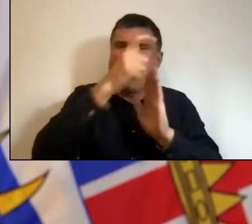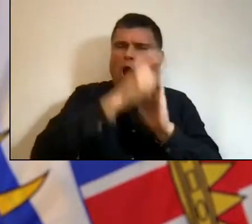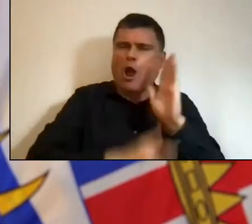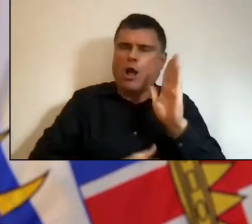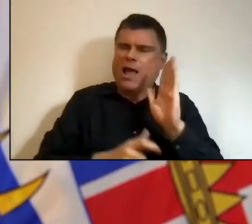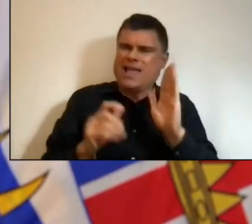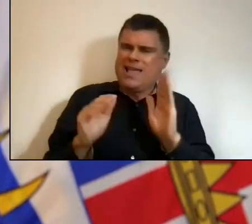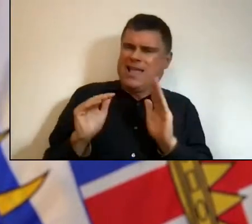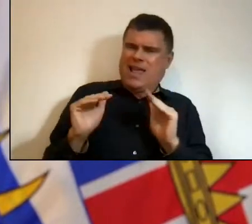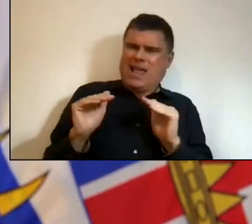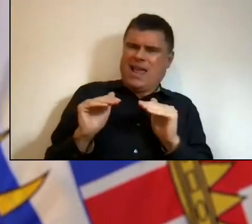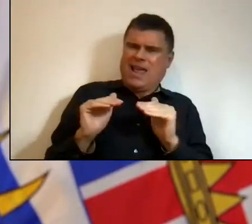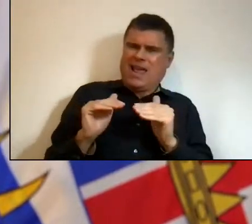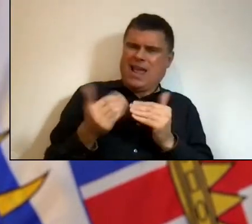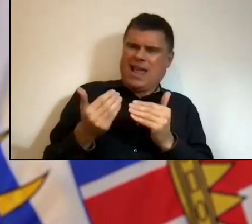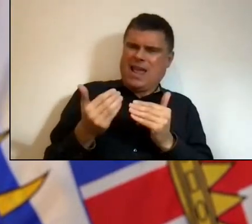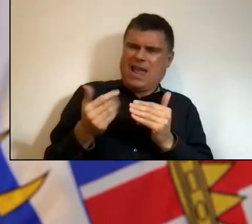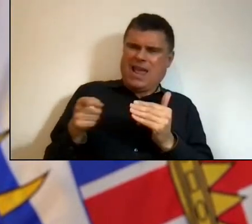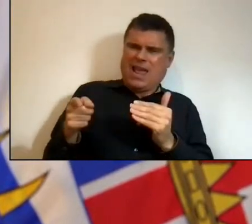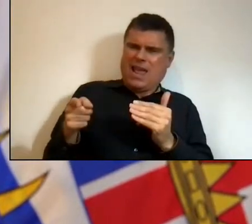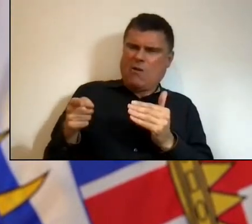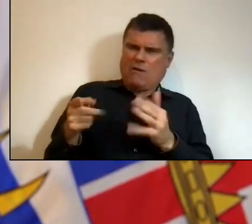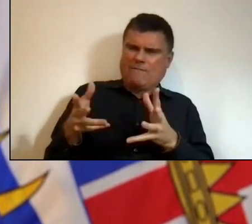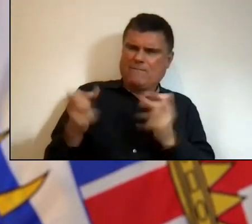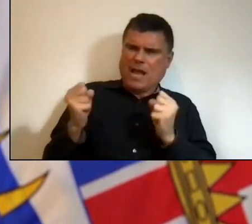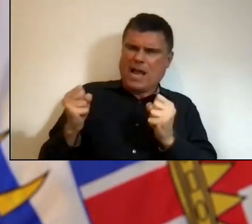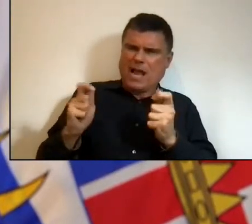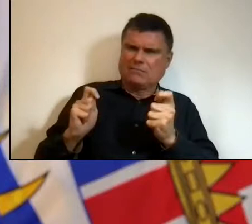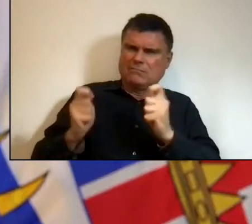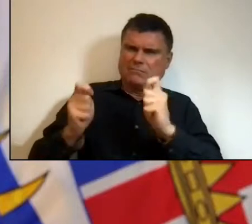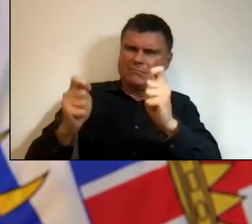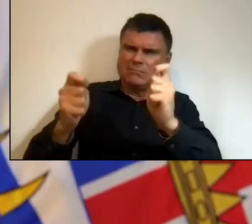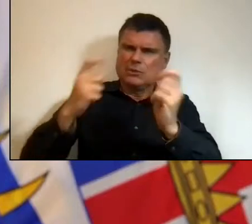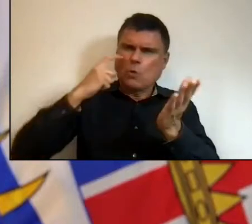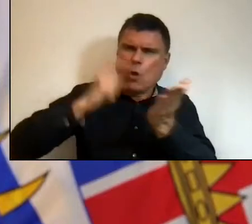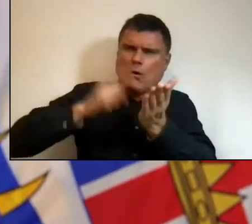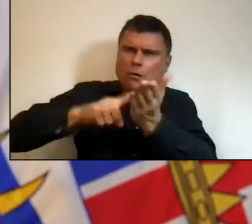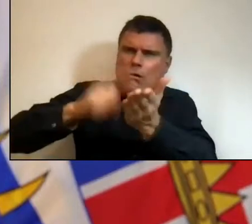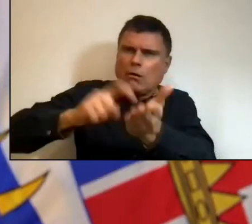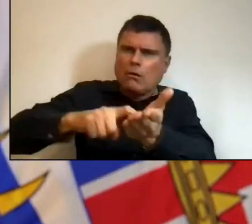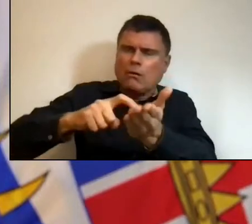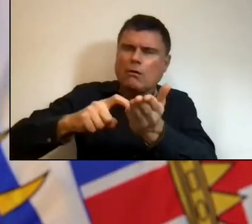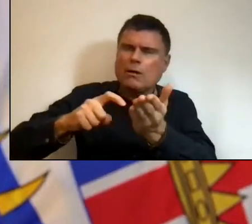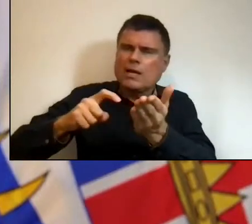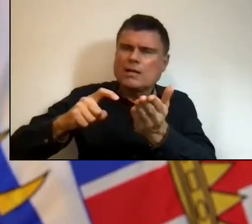You can identify these variants more quickly through snippet